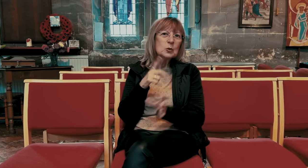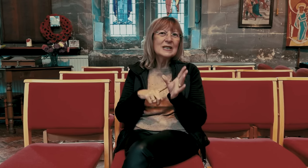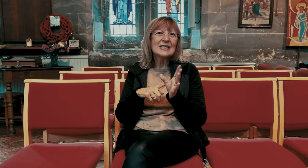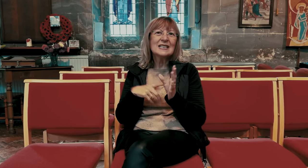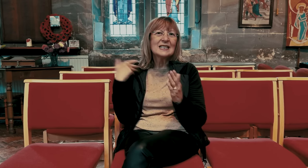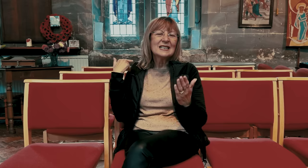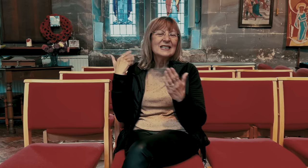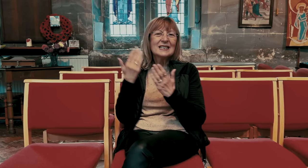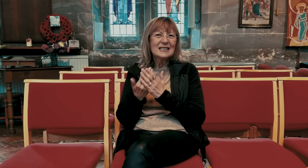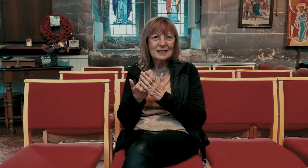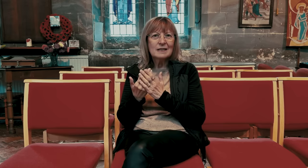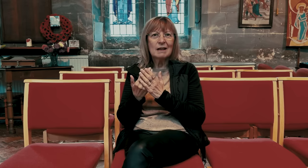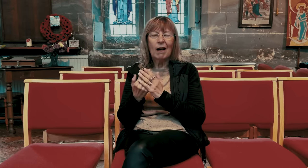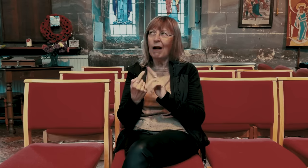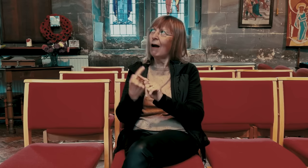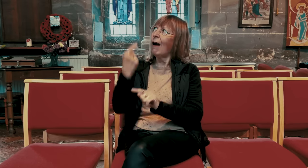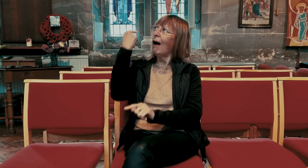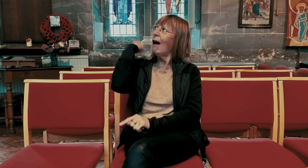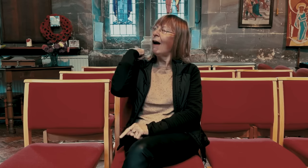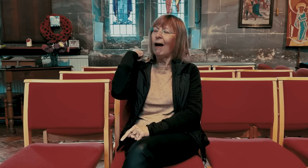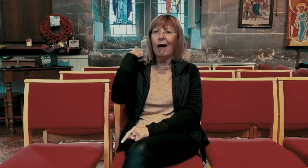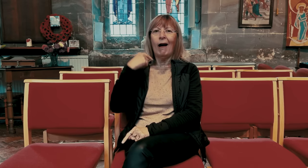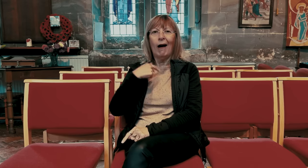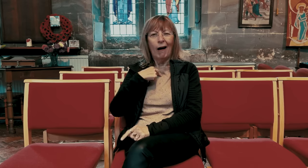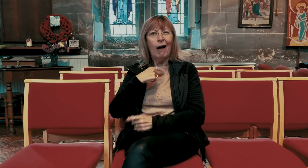It was at that time that I became a Christian.